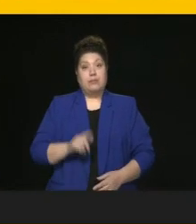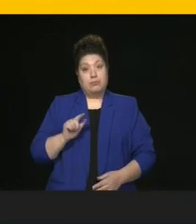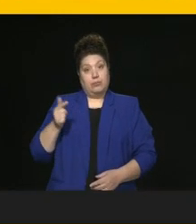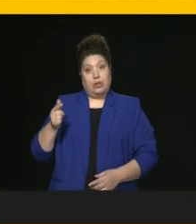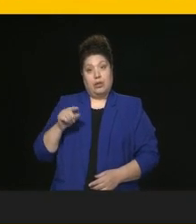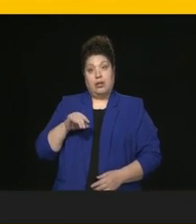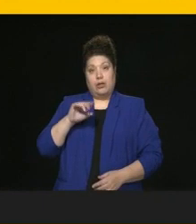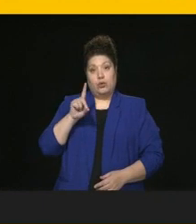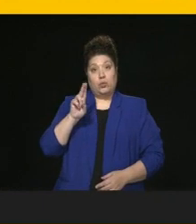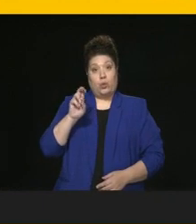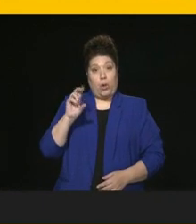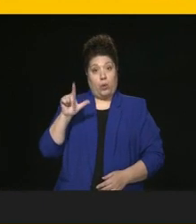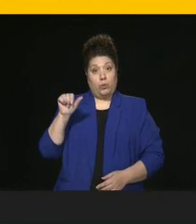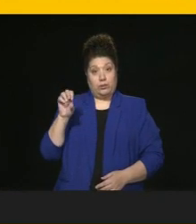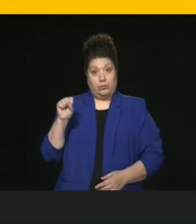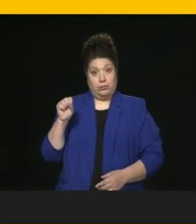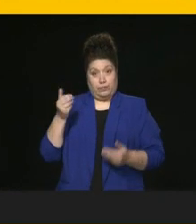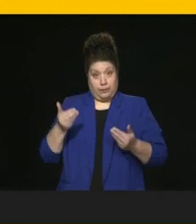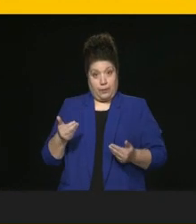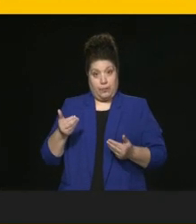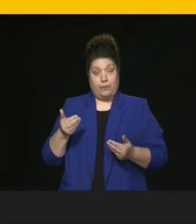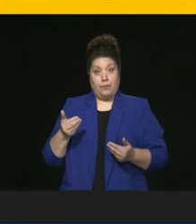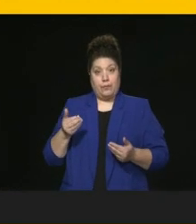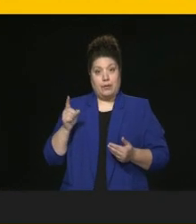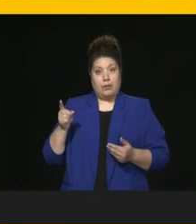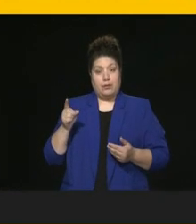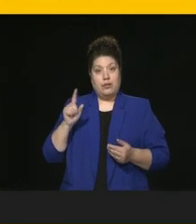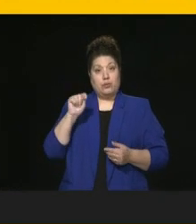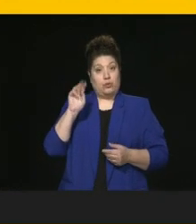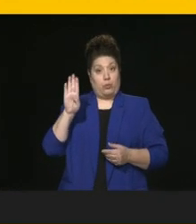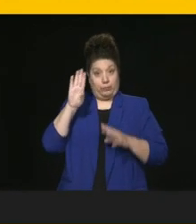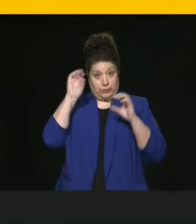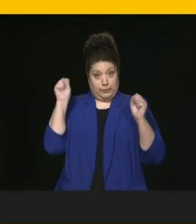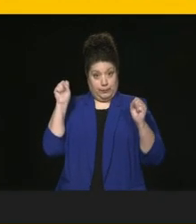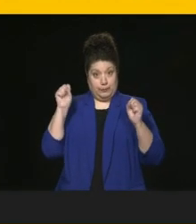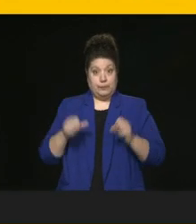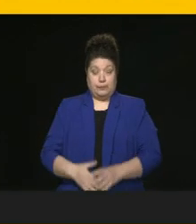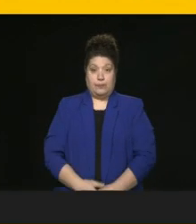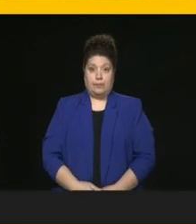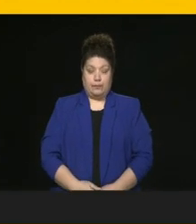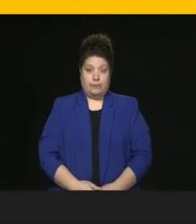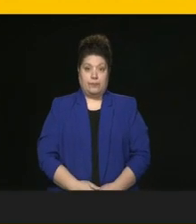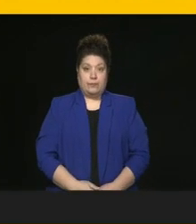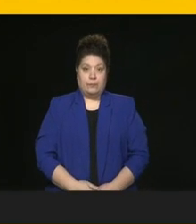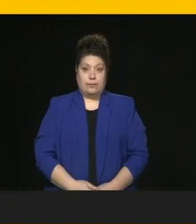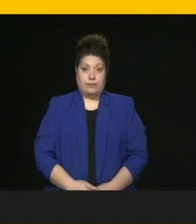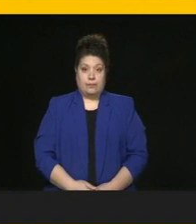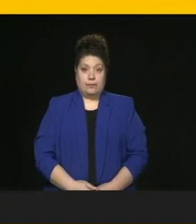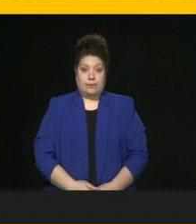CARLA. [Speaking French] [Speaking French][Voice of